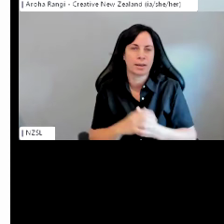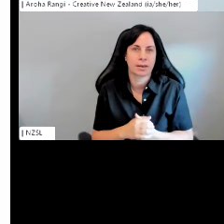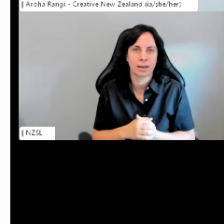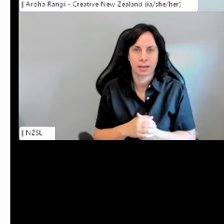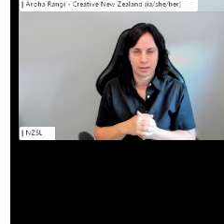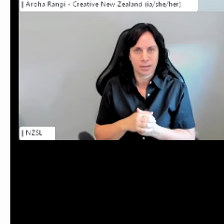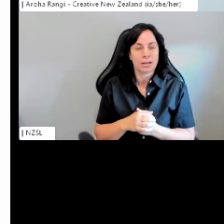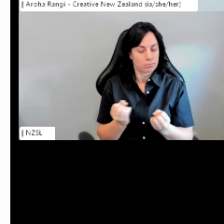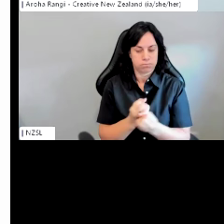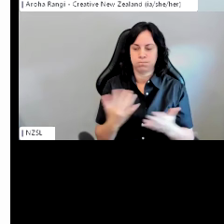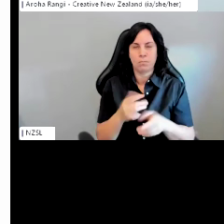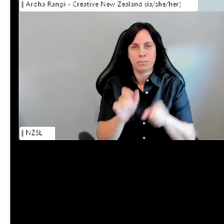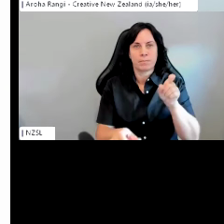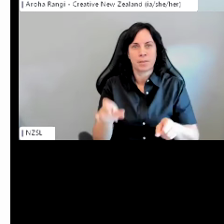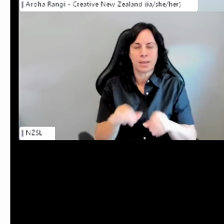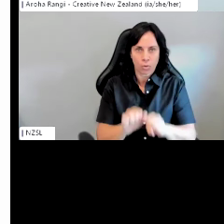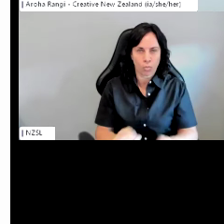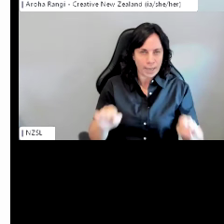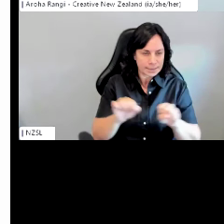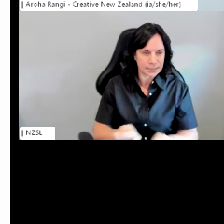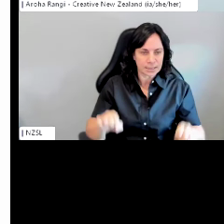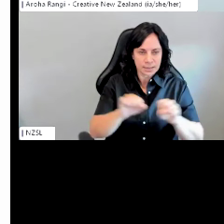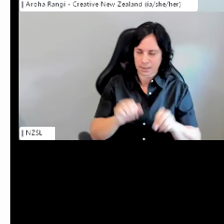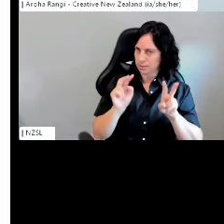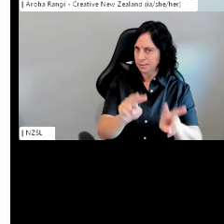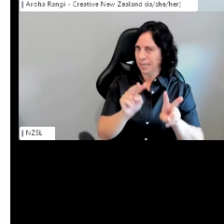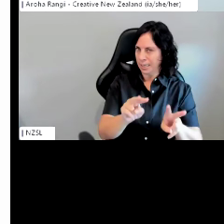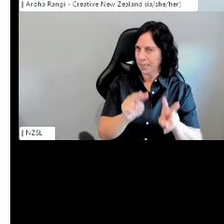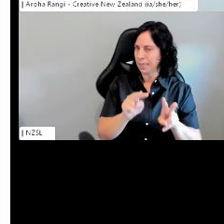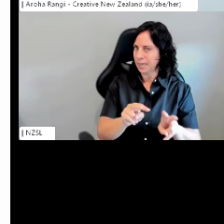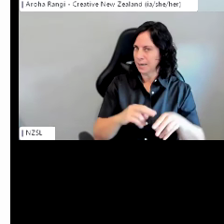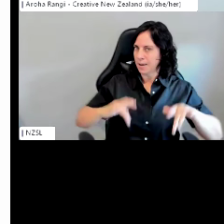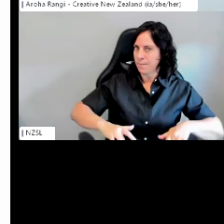huge number of people waiting and seeing and not quite returned to the pattern that they're in.